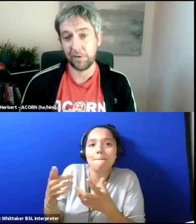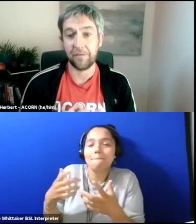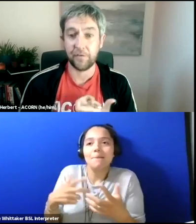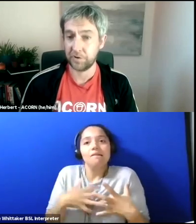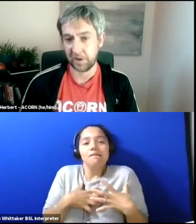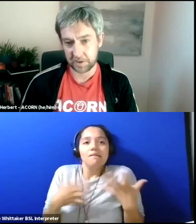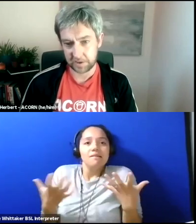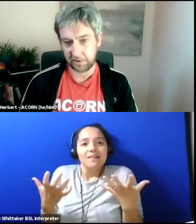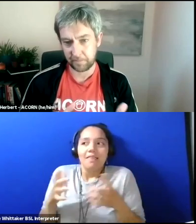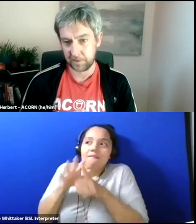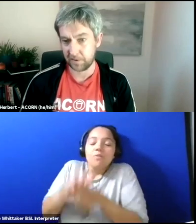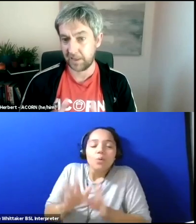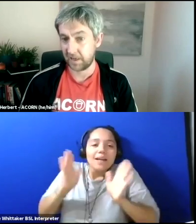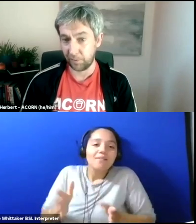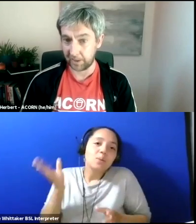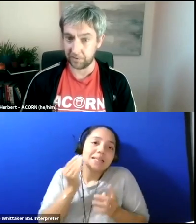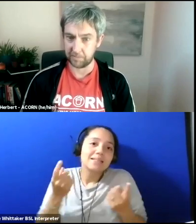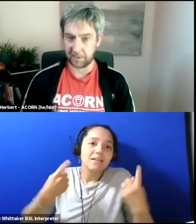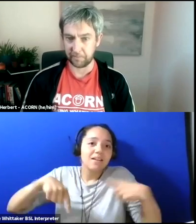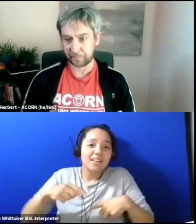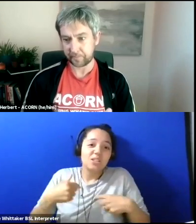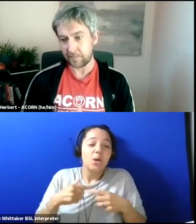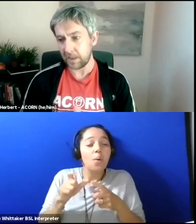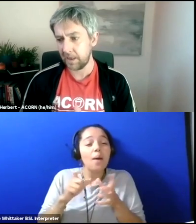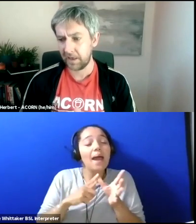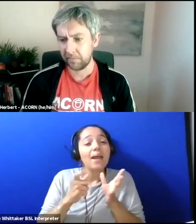absolutely forced to listen to you. And so that's what ACORN's about.